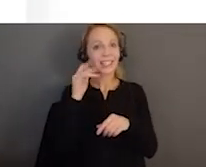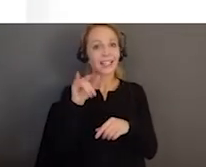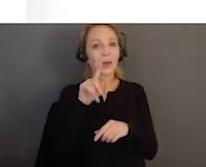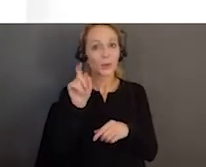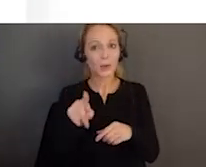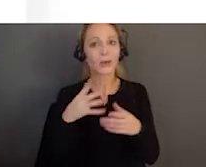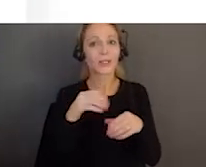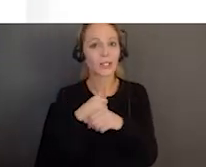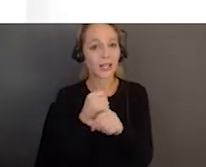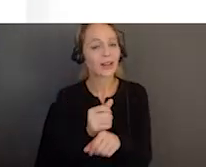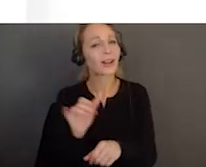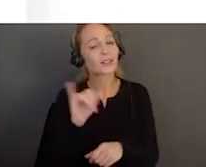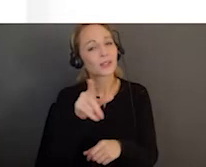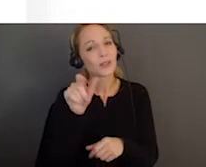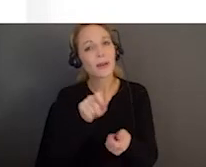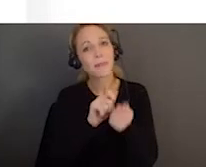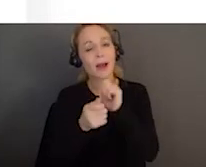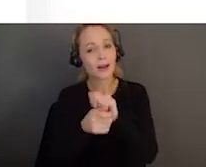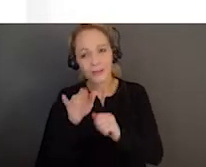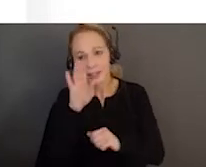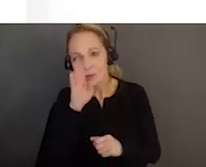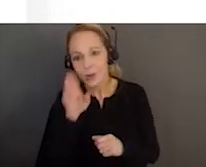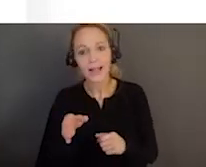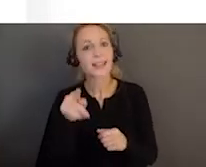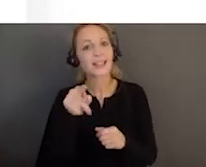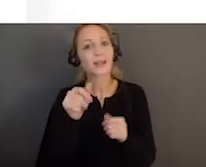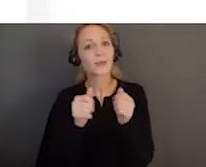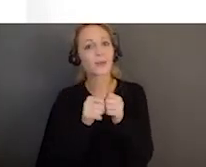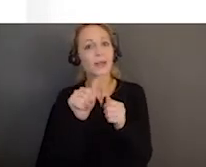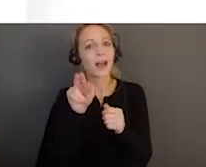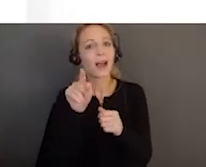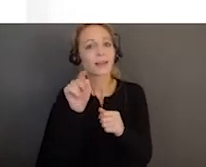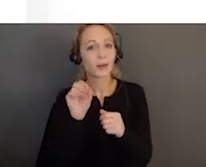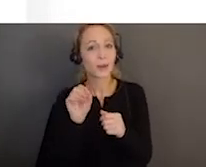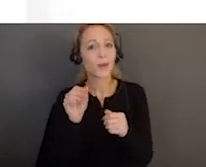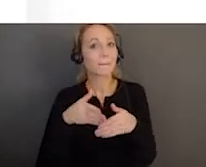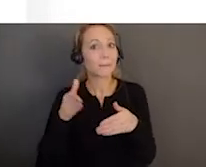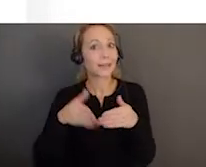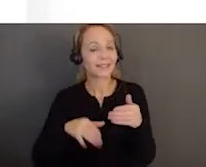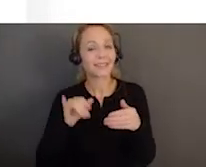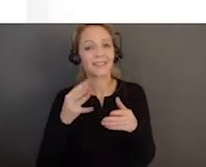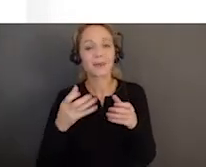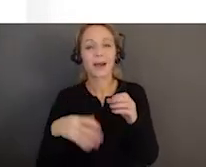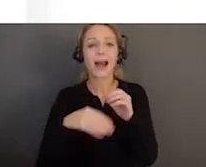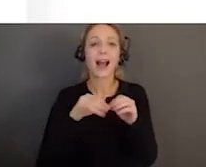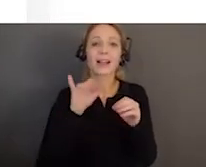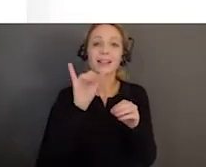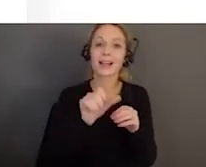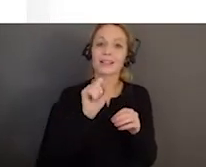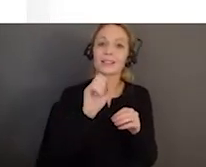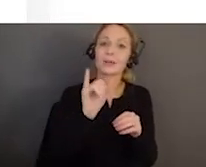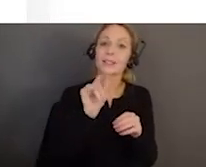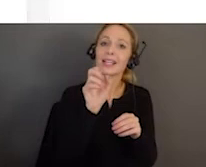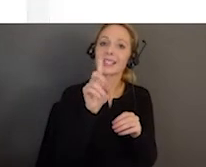BEING GENERATED, BUT YOU CAN ALSO MODIFY IT DIRECTLY RIGHT HERE WITH AUTO COMPLETE. SO IF WE WANTED TO ADD THE ASSOCIATED COMPANY, WE COULD